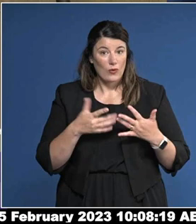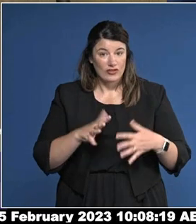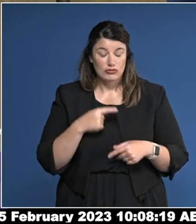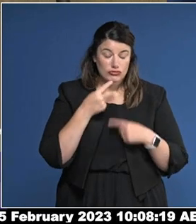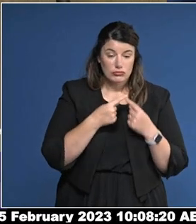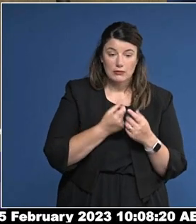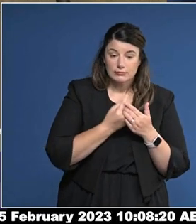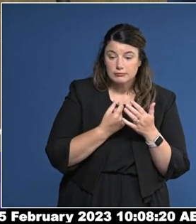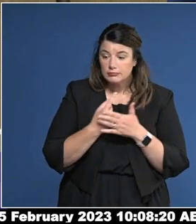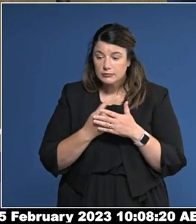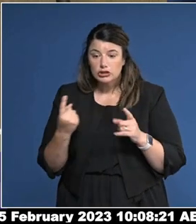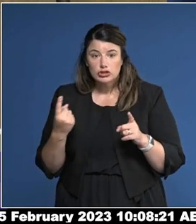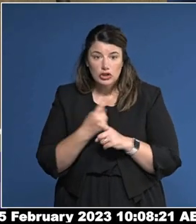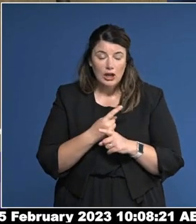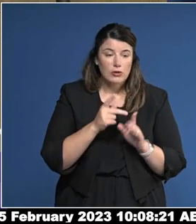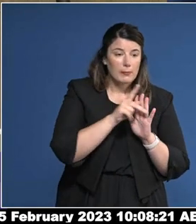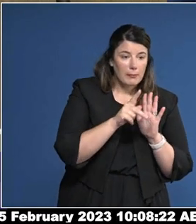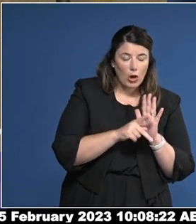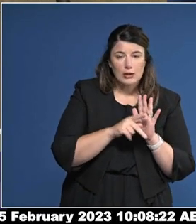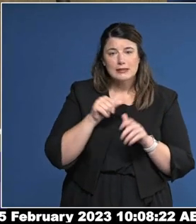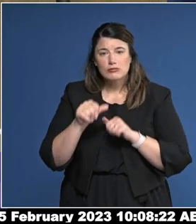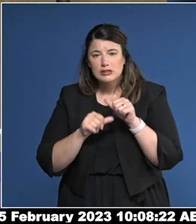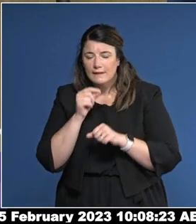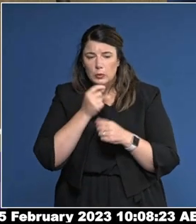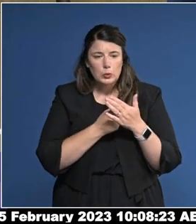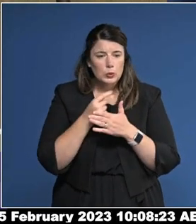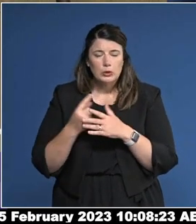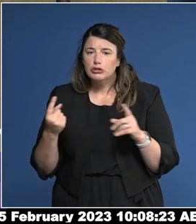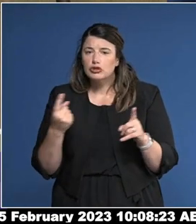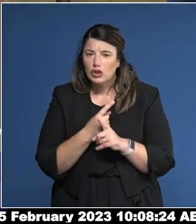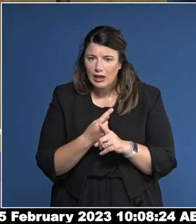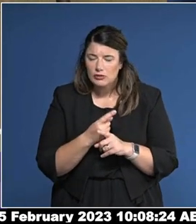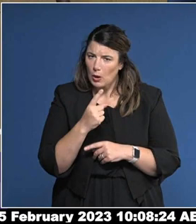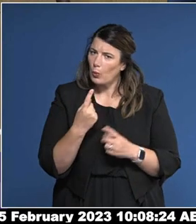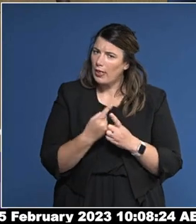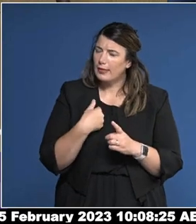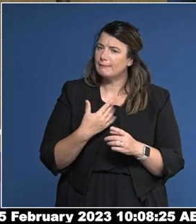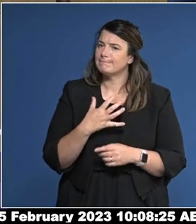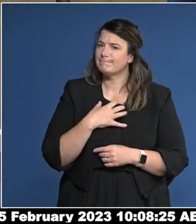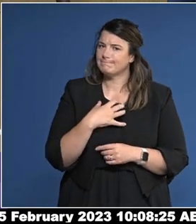and policies, what seems to me to be striking, subject to anything you wish to say